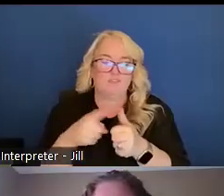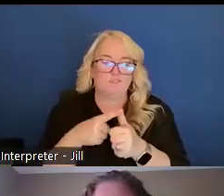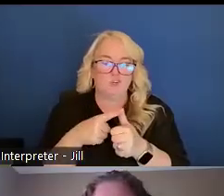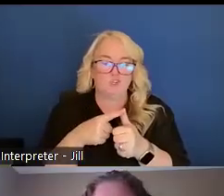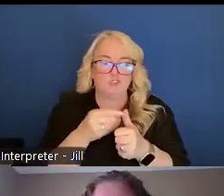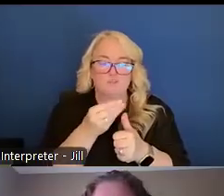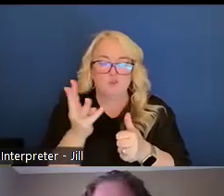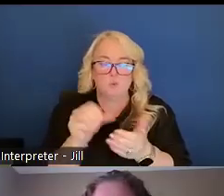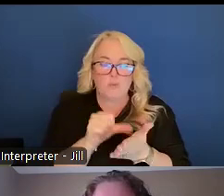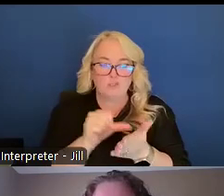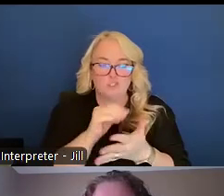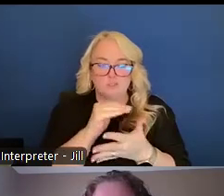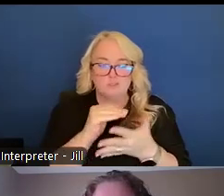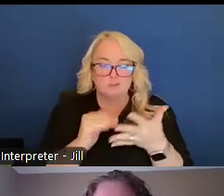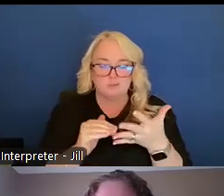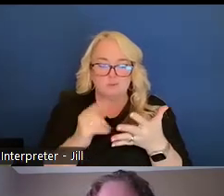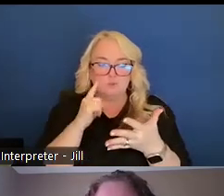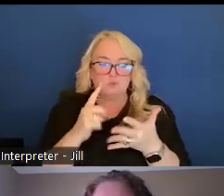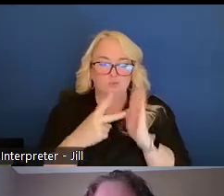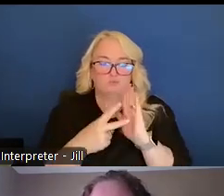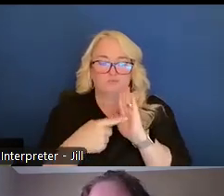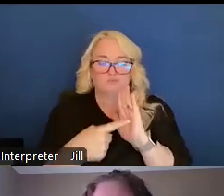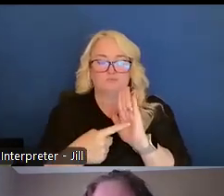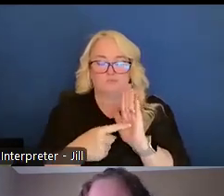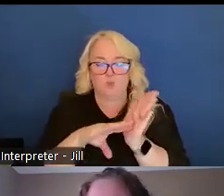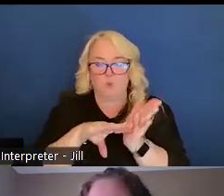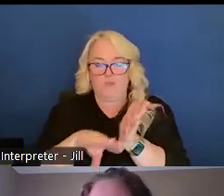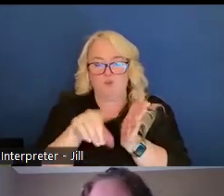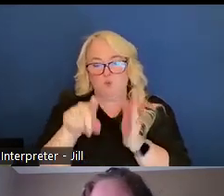of the waiver. So there is a way to look quickly to see what's